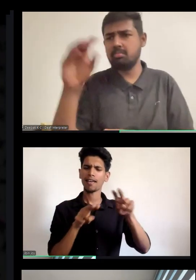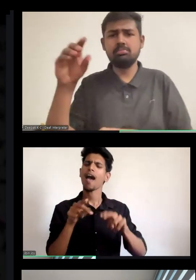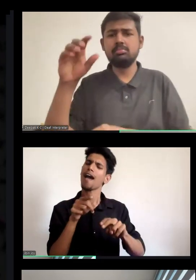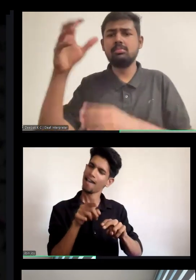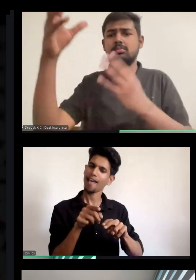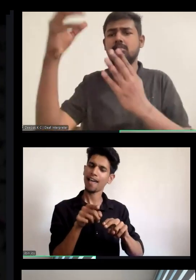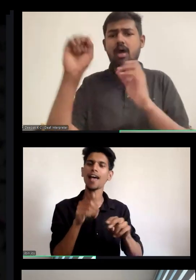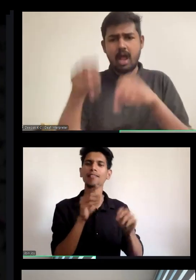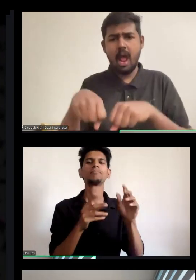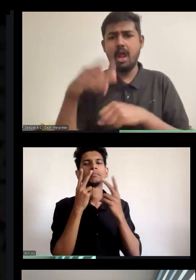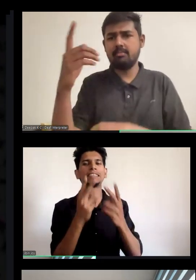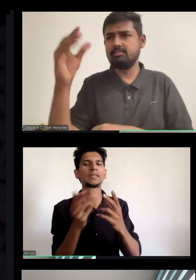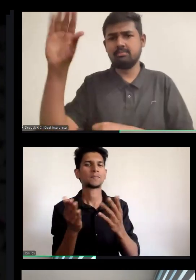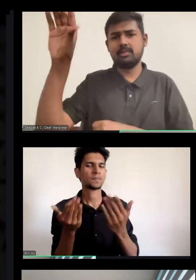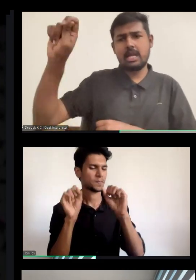So like I said, the topic for today is...